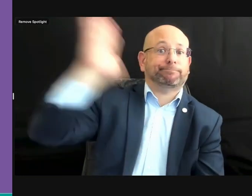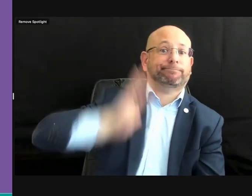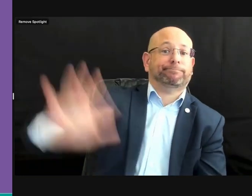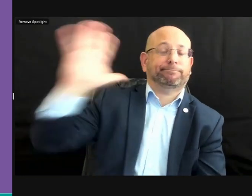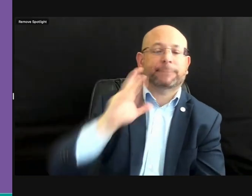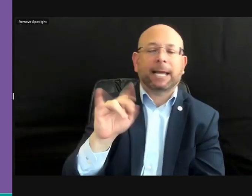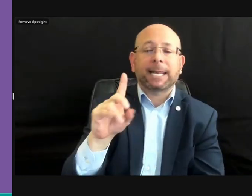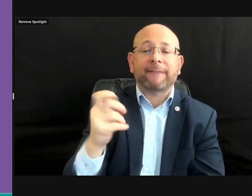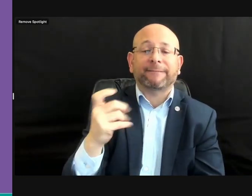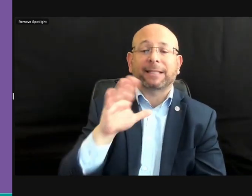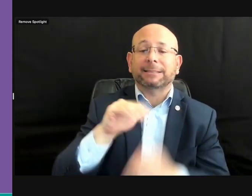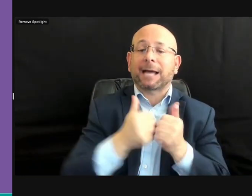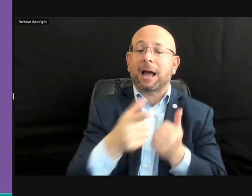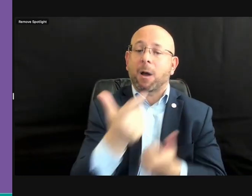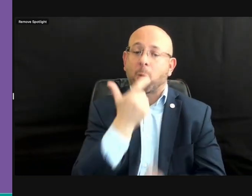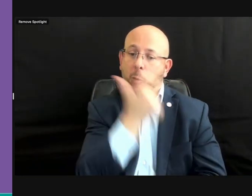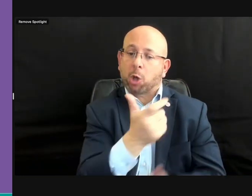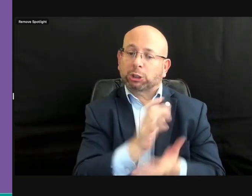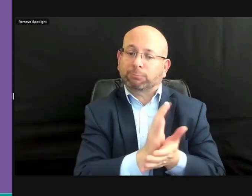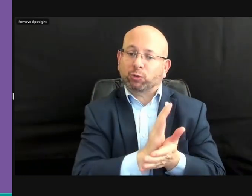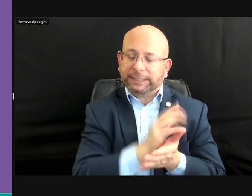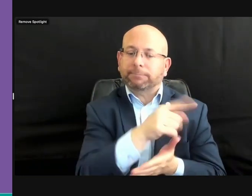way back when, in order to watch a Netflix movie,